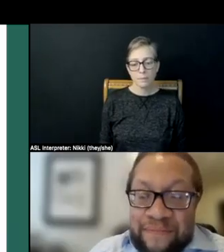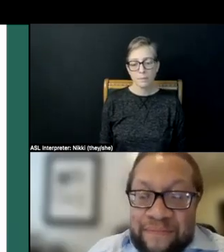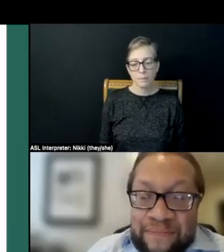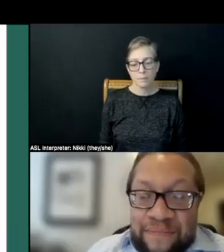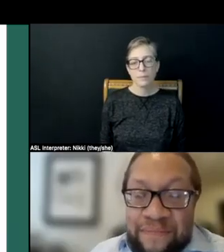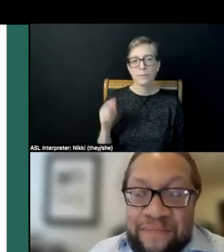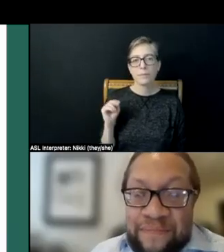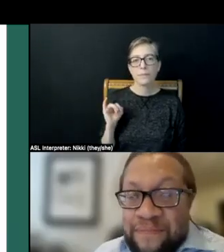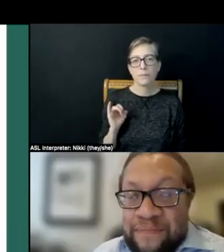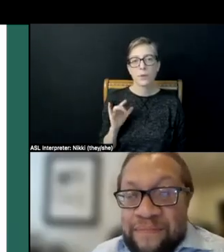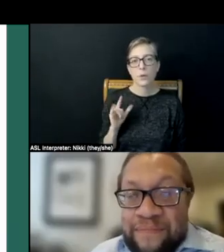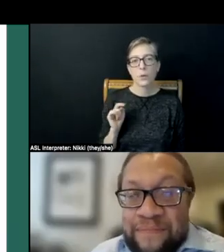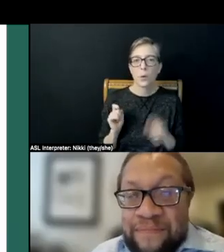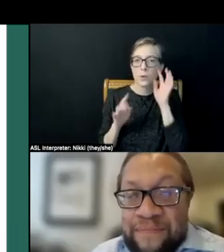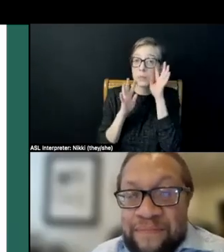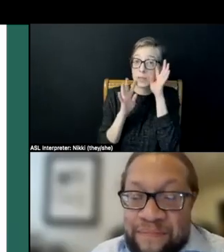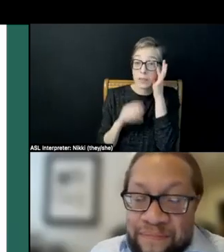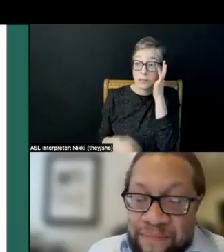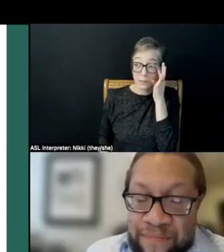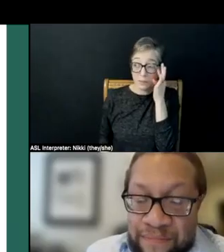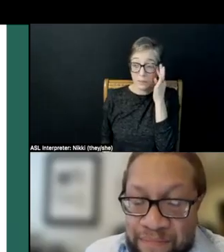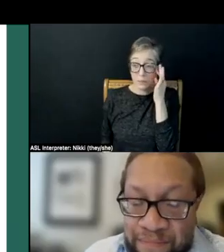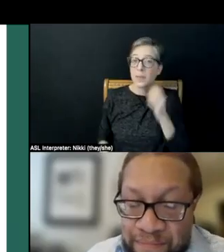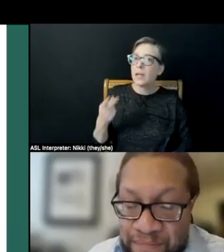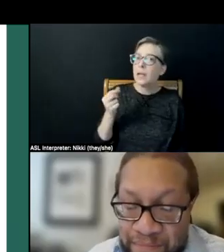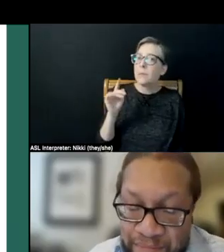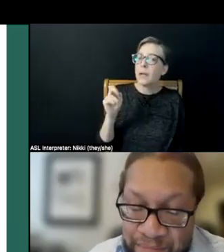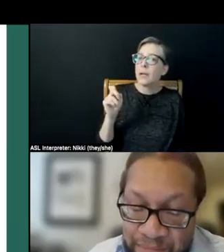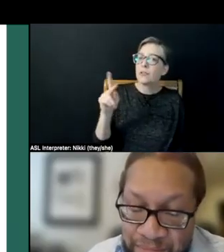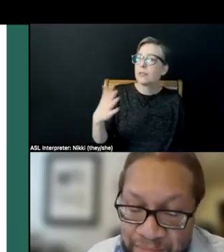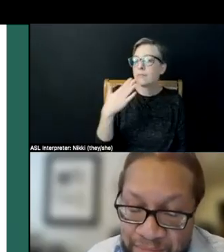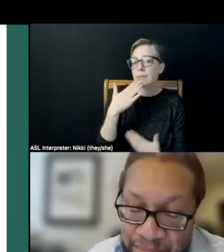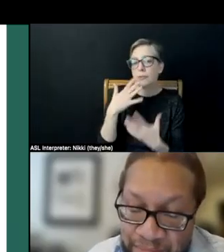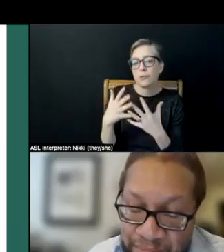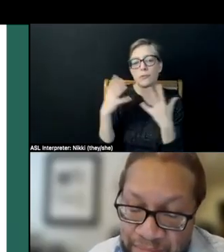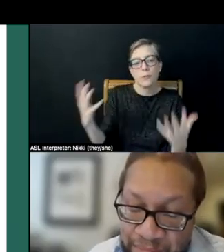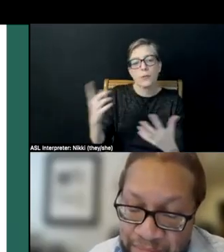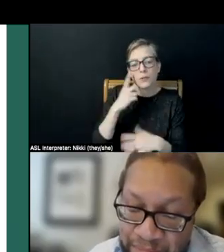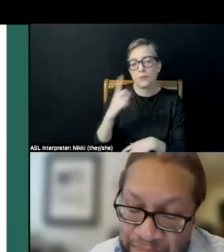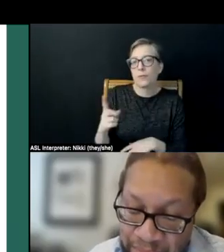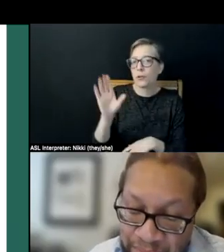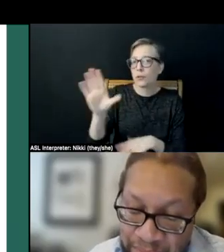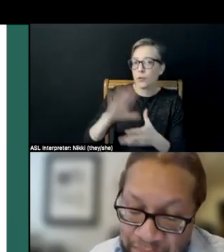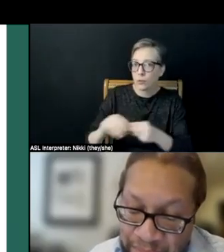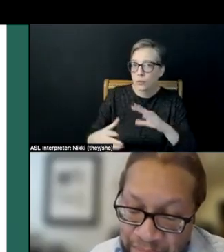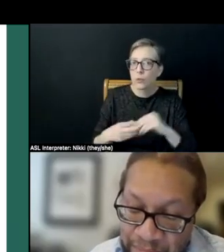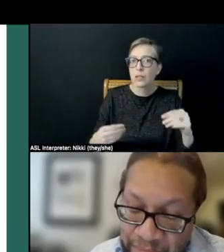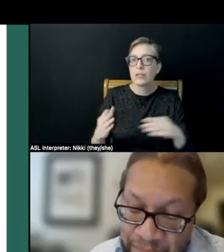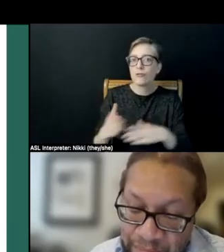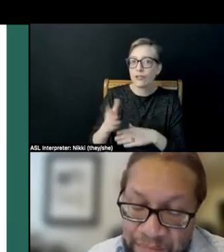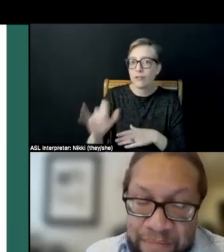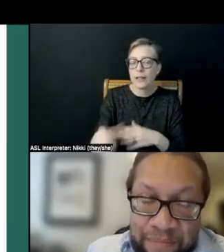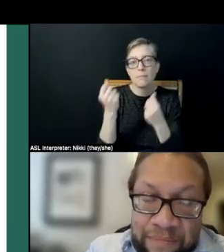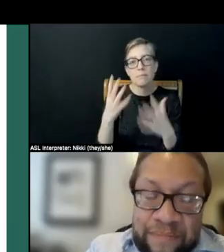equally powerful and so many things to think about when we think about implicit bias.